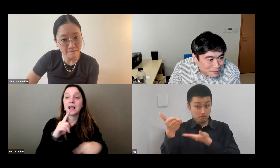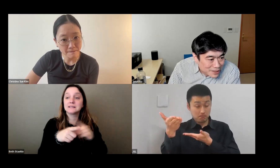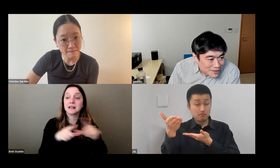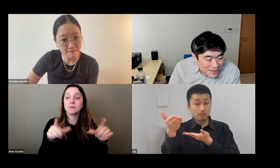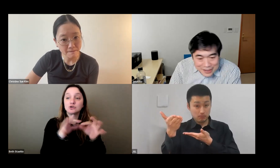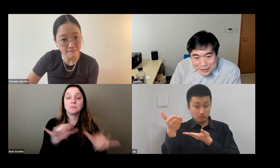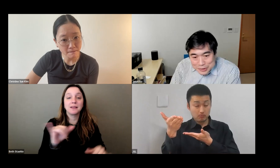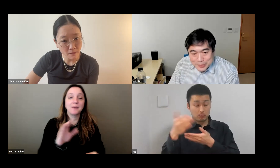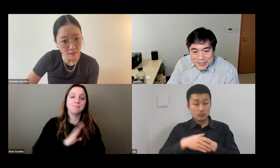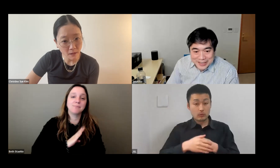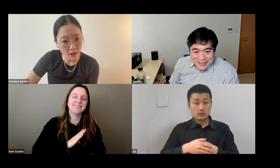Beth in Germany.